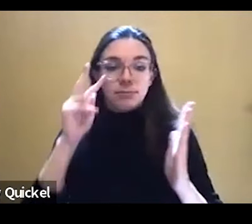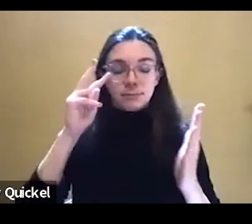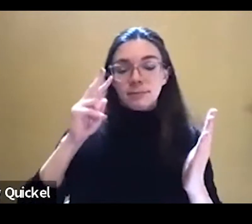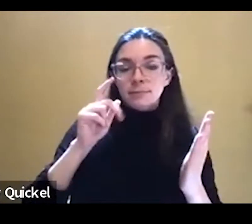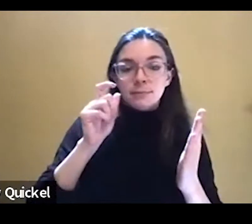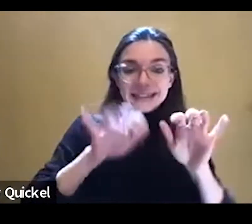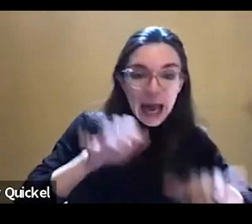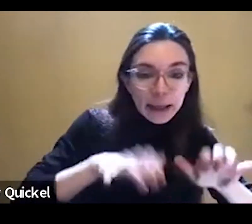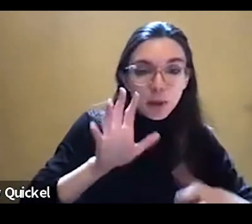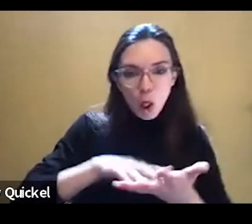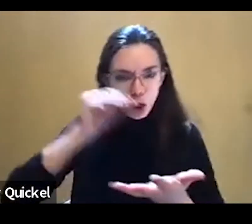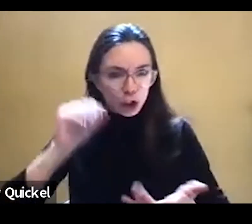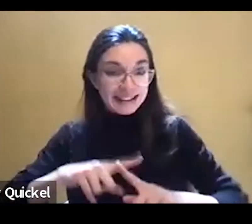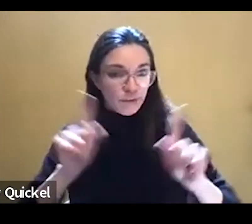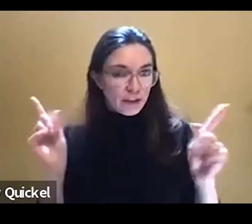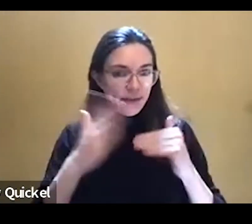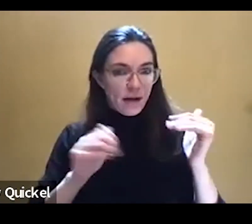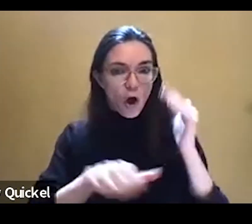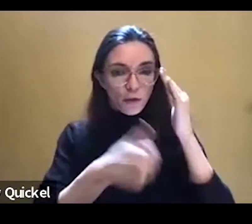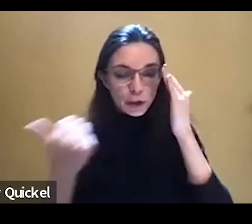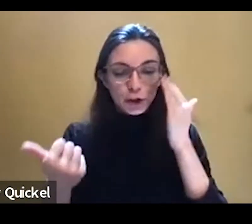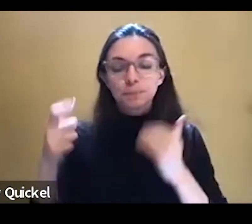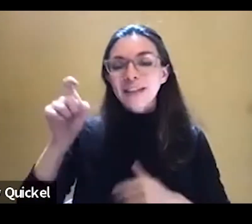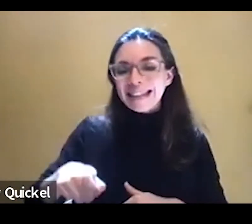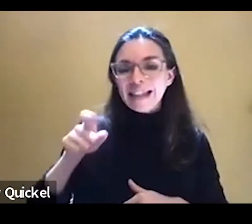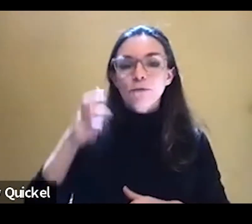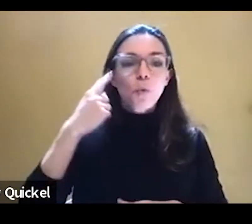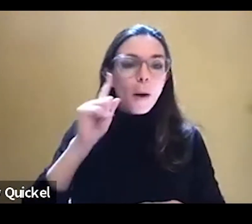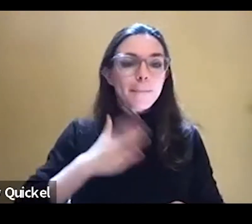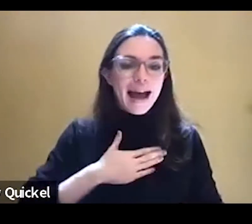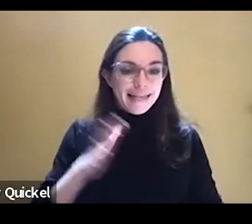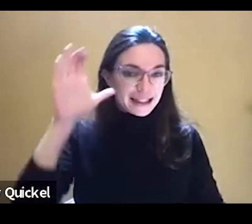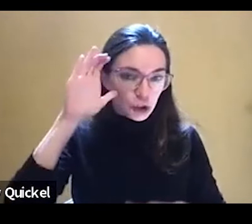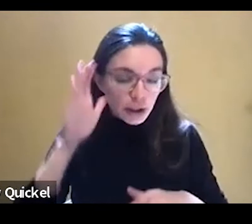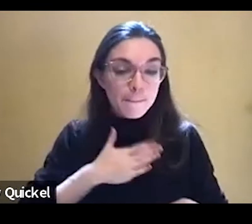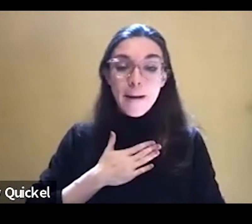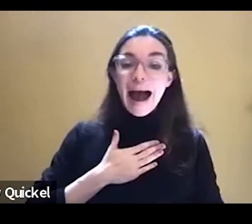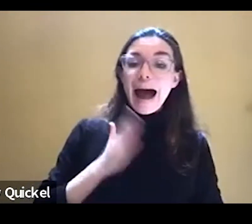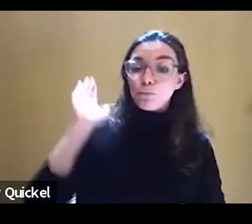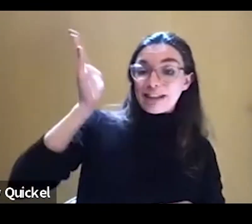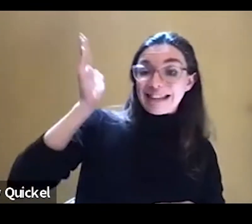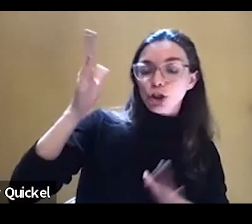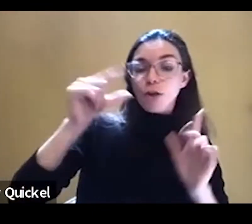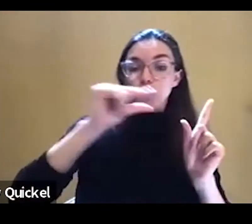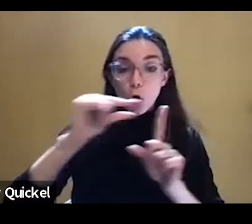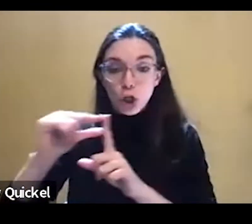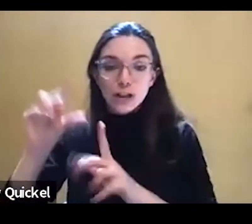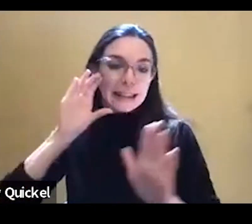majority of others? Do I need for my listeners to understand that my presentation of words or images is something they should take the time to